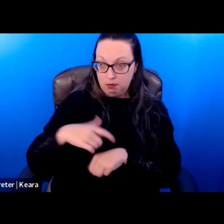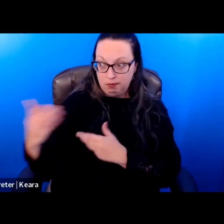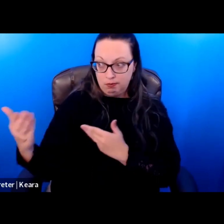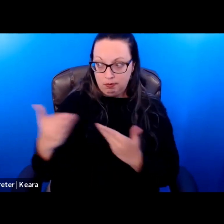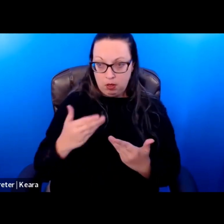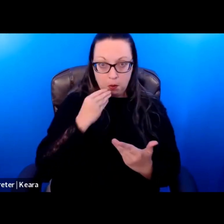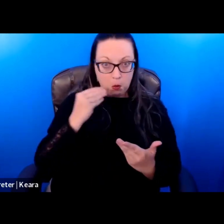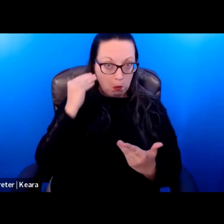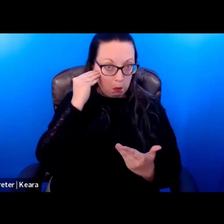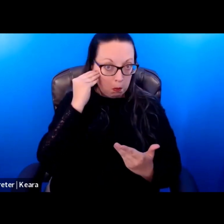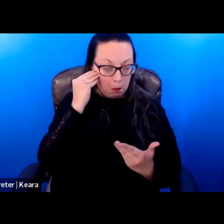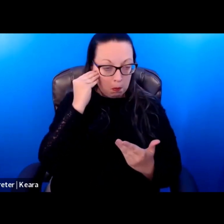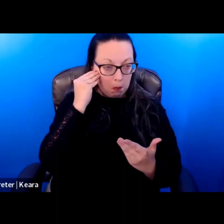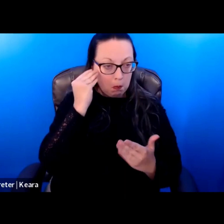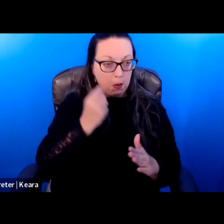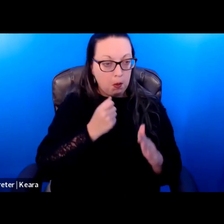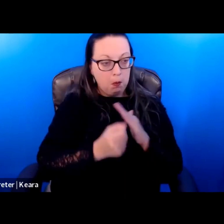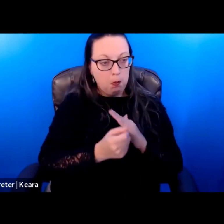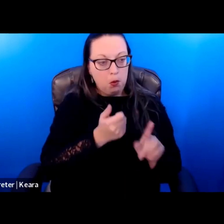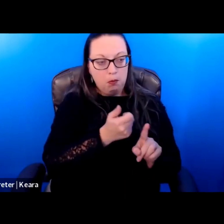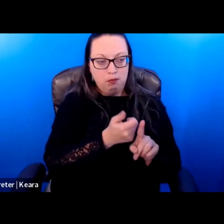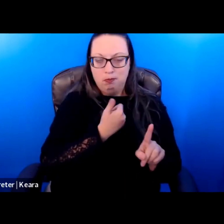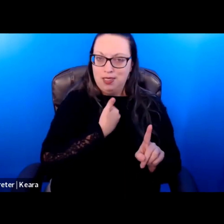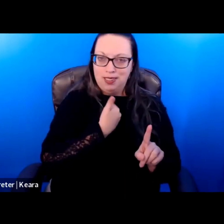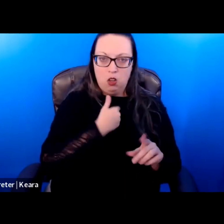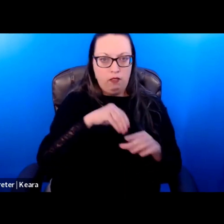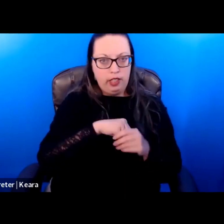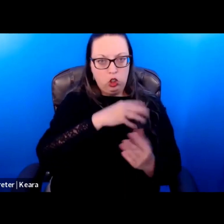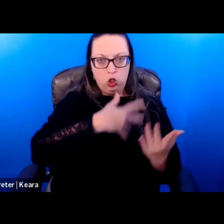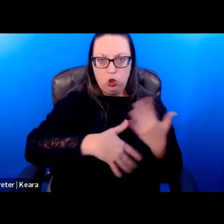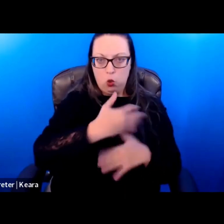what we call a best guess we call social isolation. I started